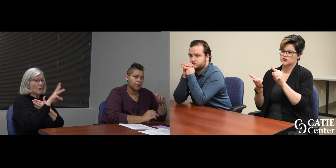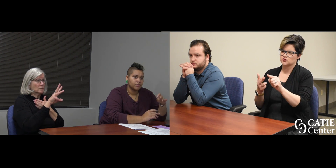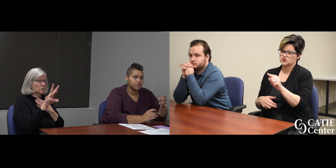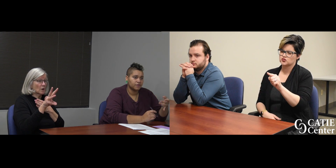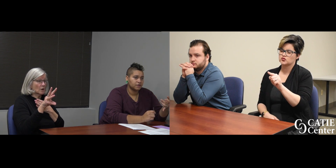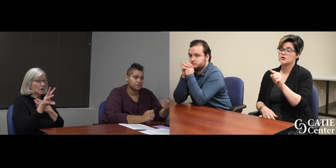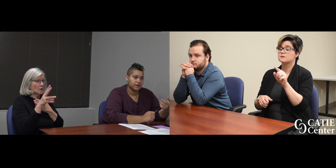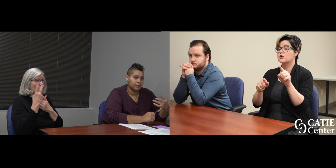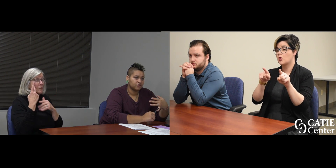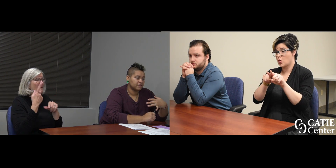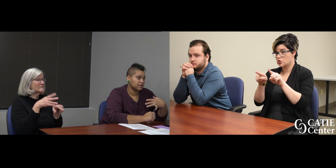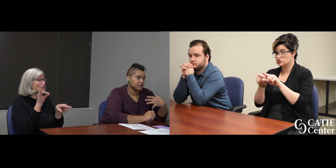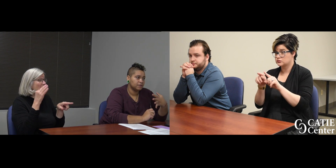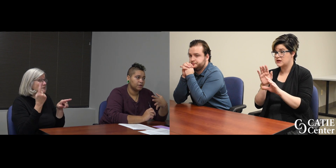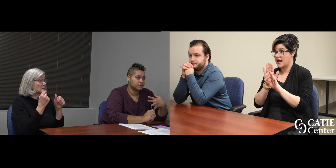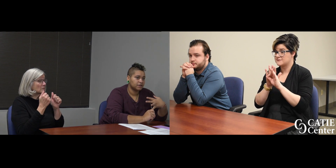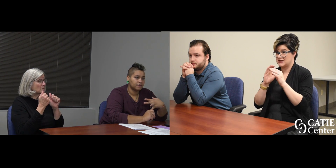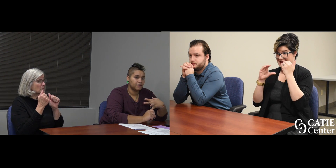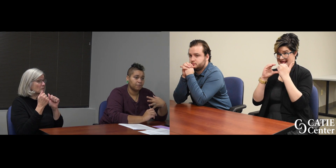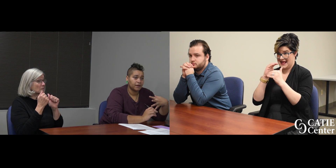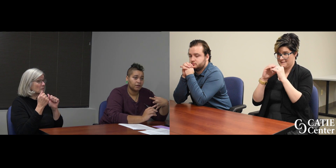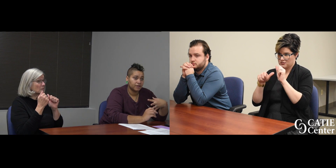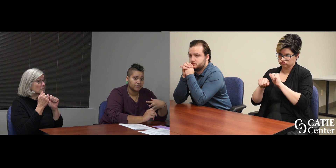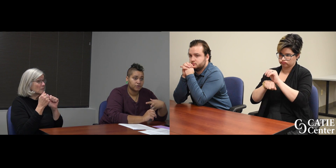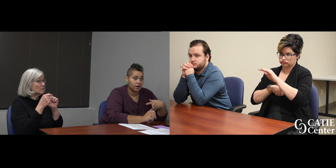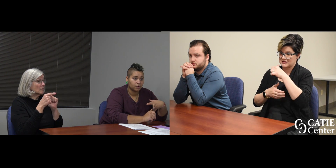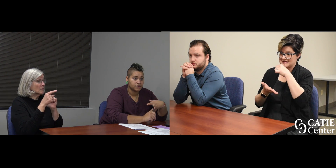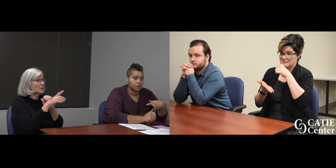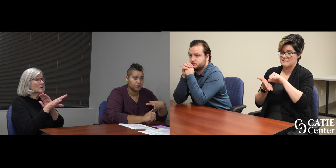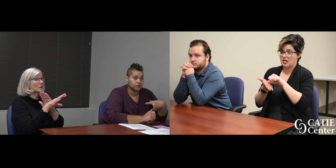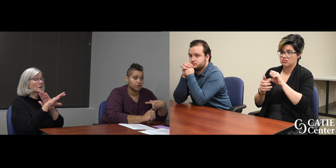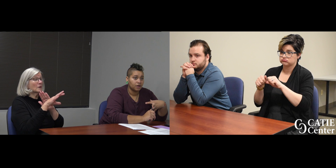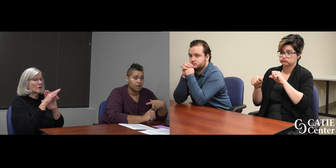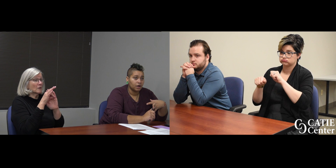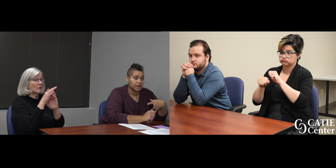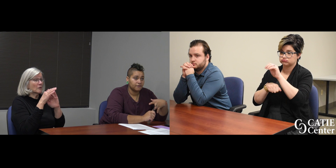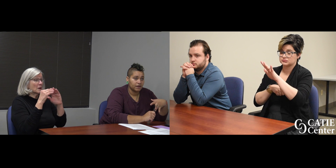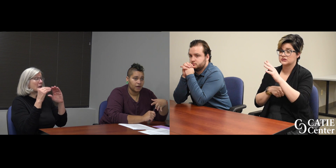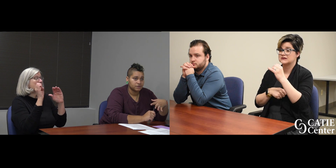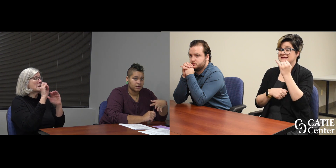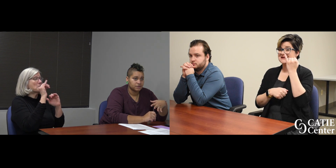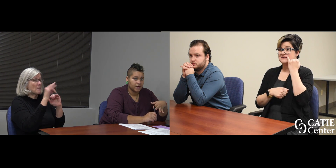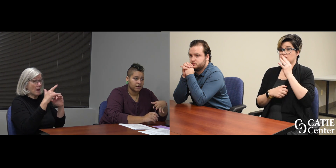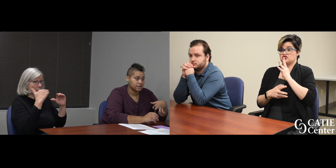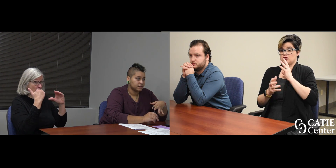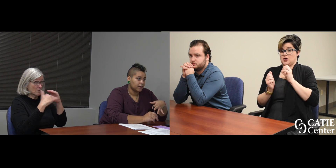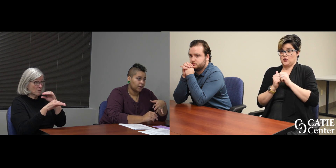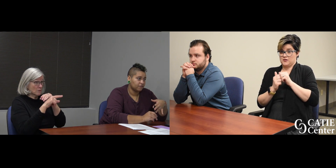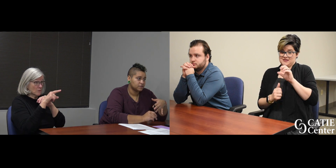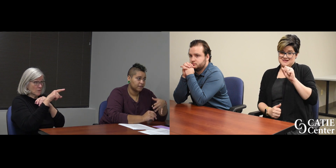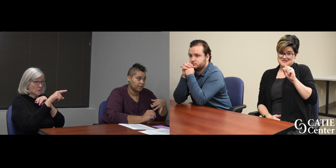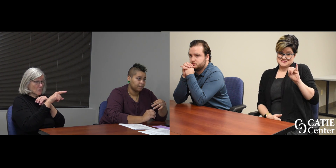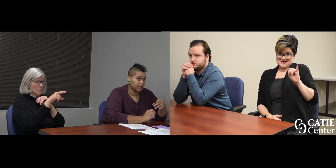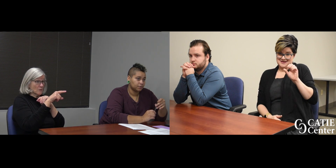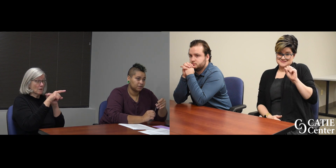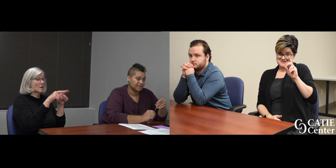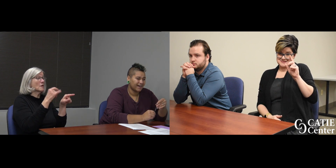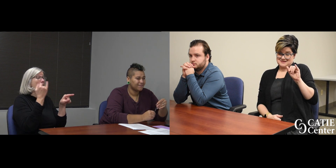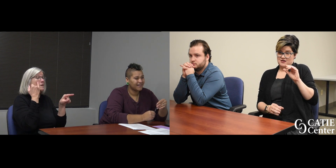but also there's the option of getting an email, sending them in the mail. If you talk with someone in the SSI/SSDI office, they might be able to have that.